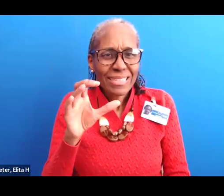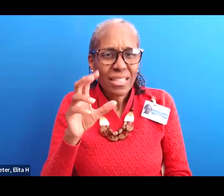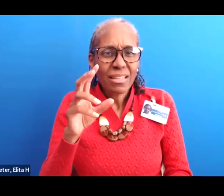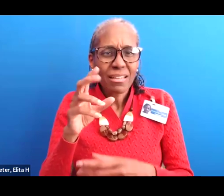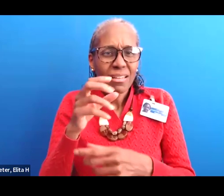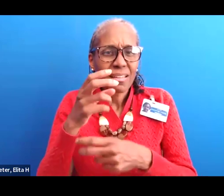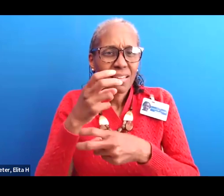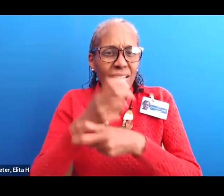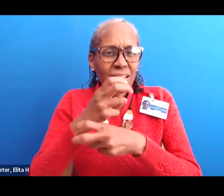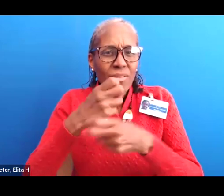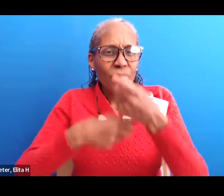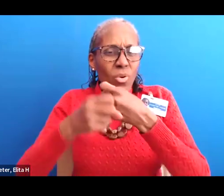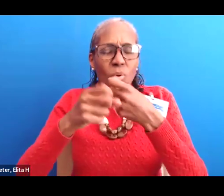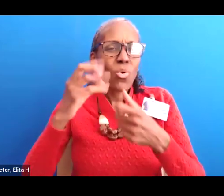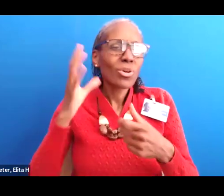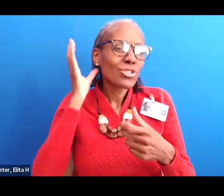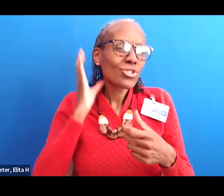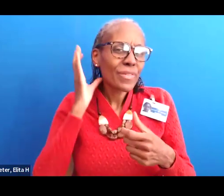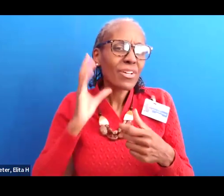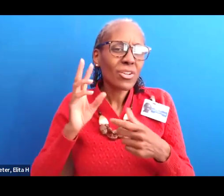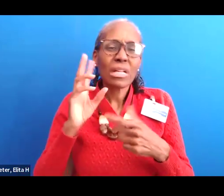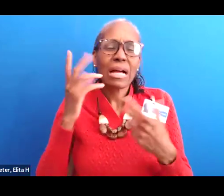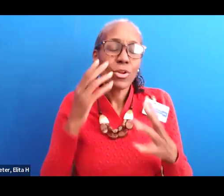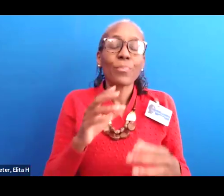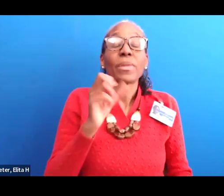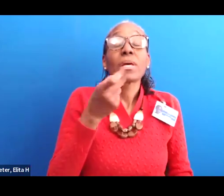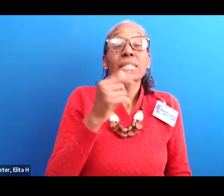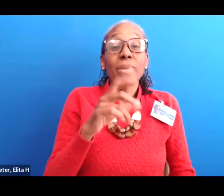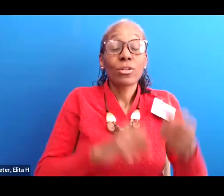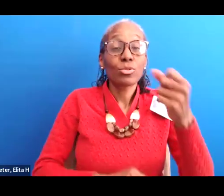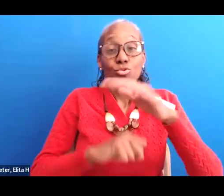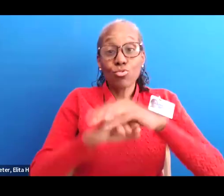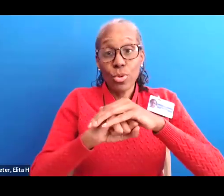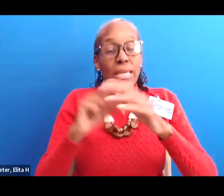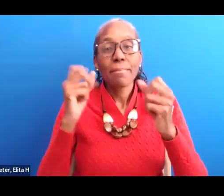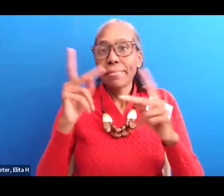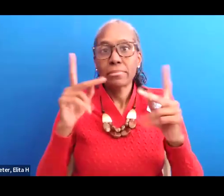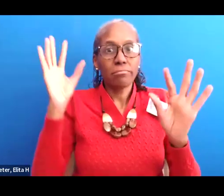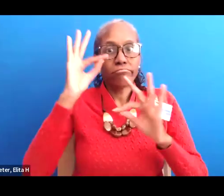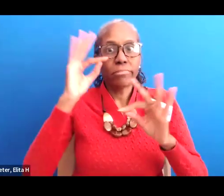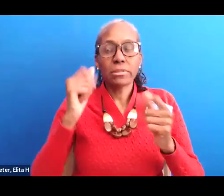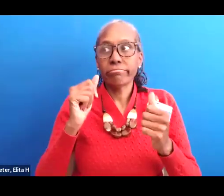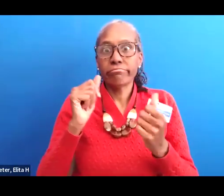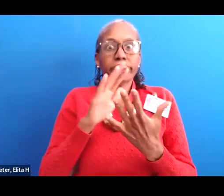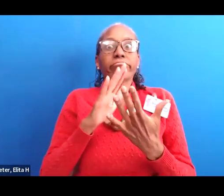eight cervical vertebrae, but spinal stroke, a lot of people don't realize until they're confronted with it, that you